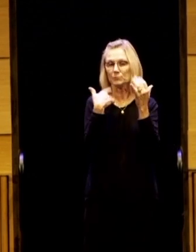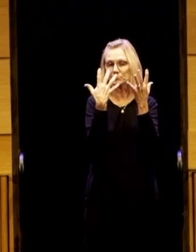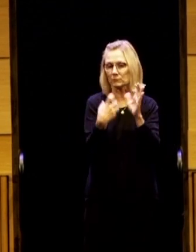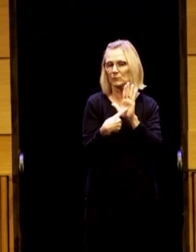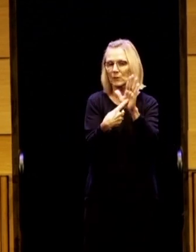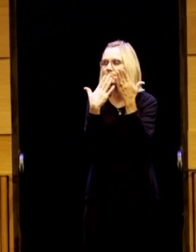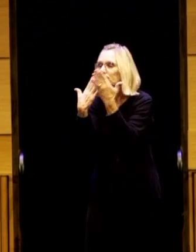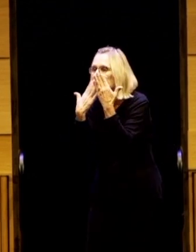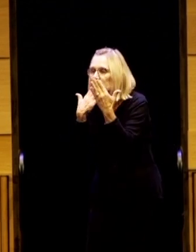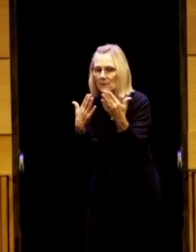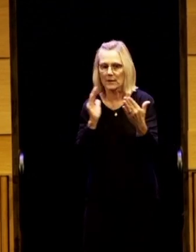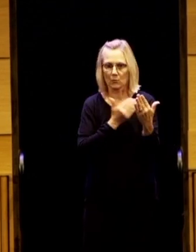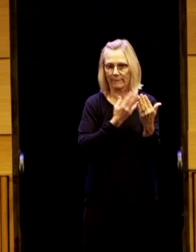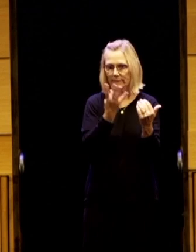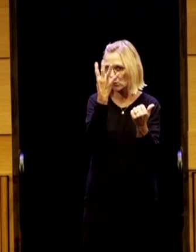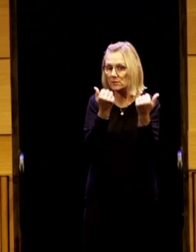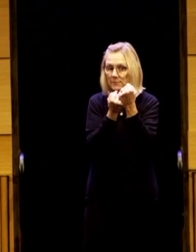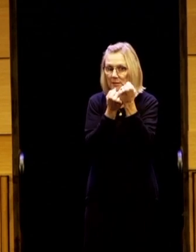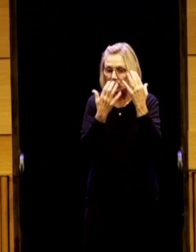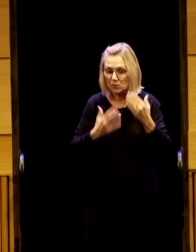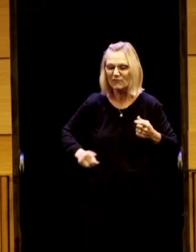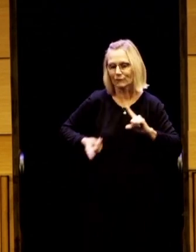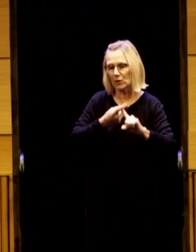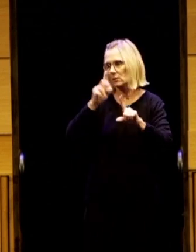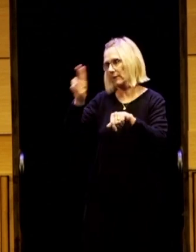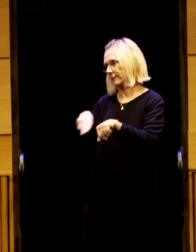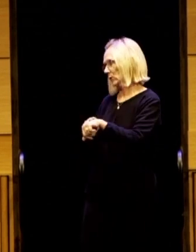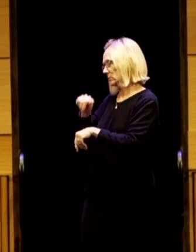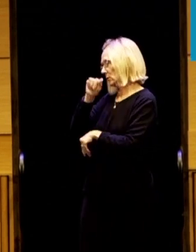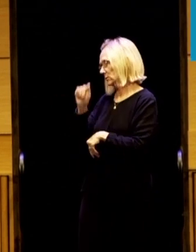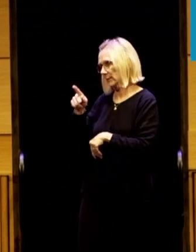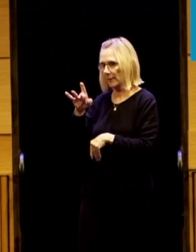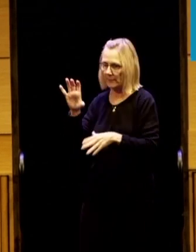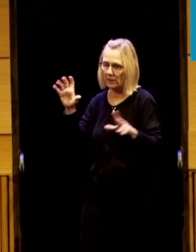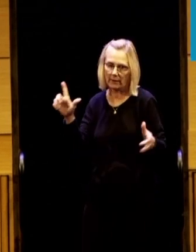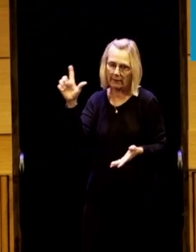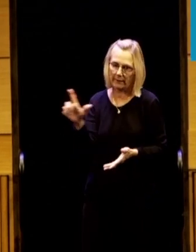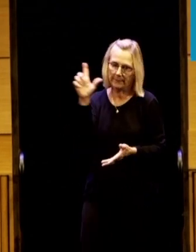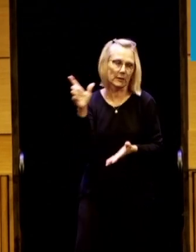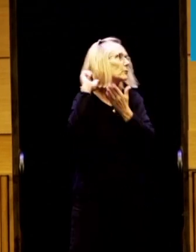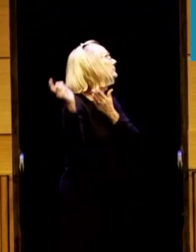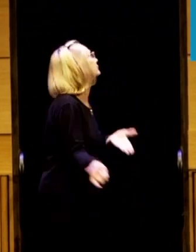I would like to show gratitude to our four sponsors. First and naturally, the Austin Public Library.